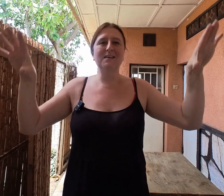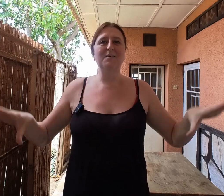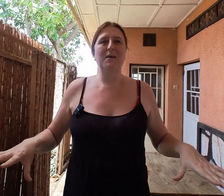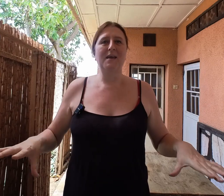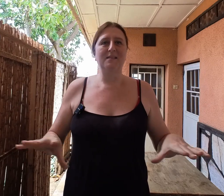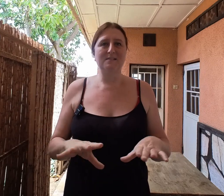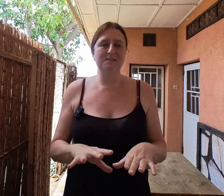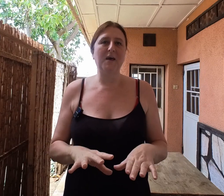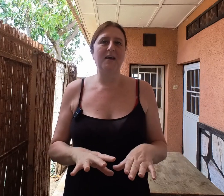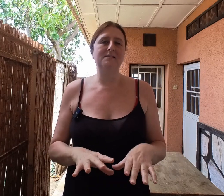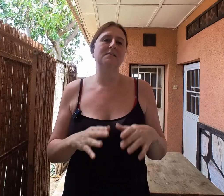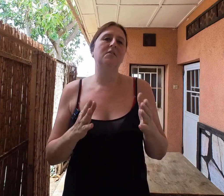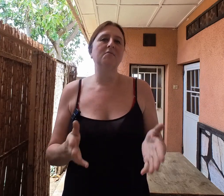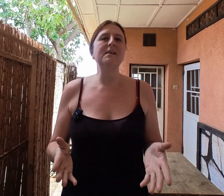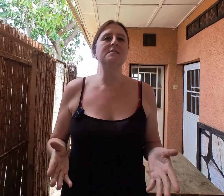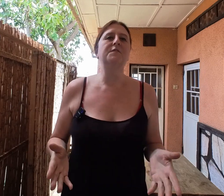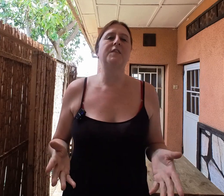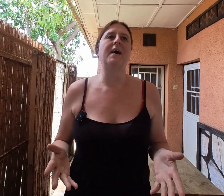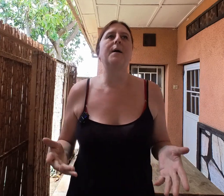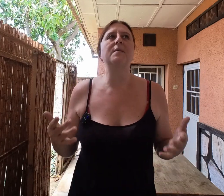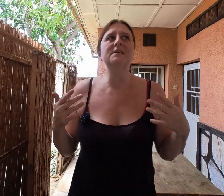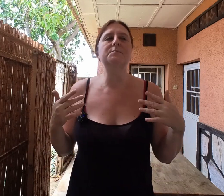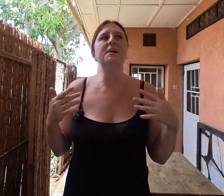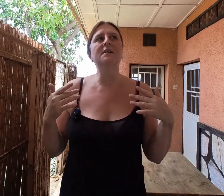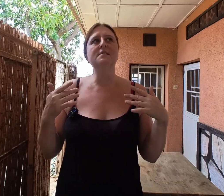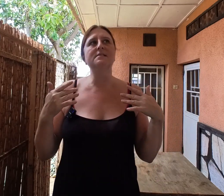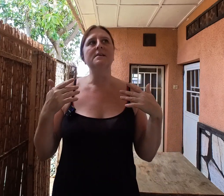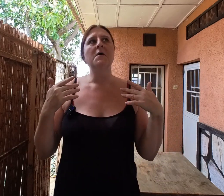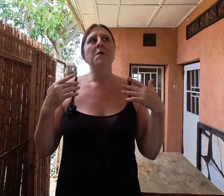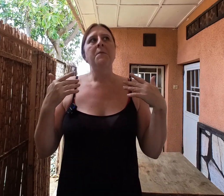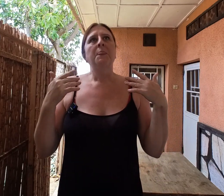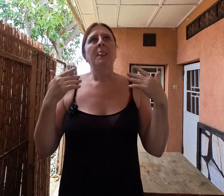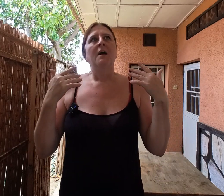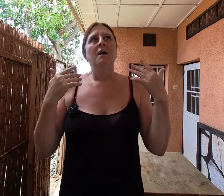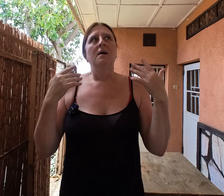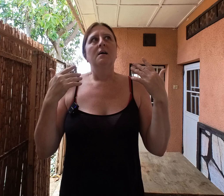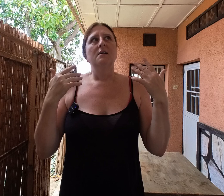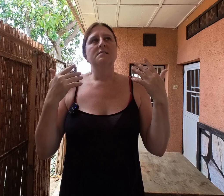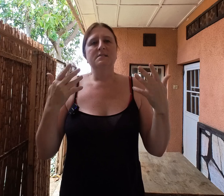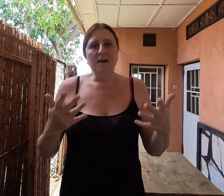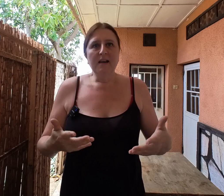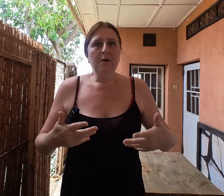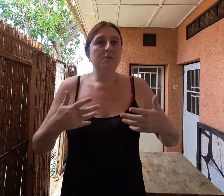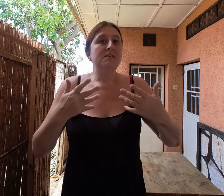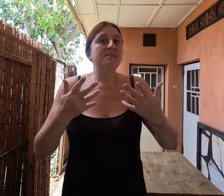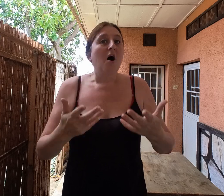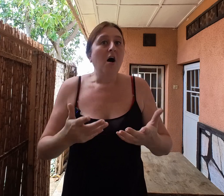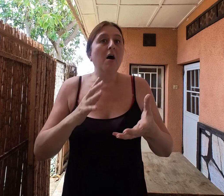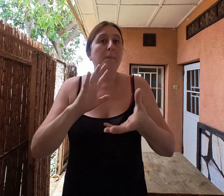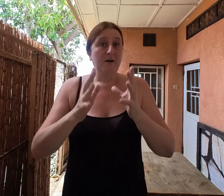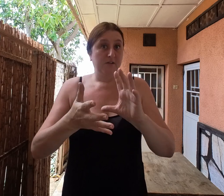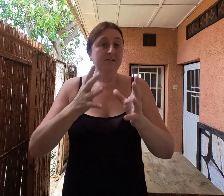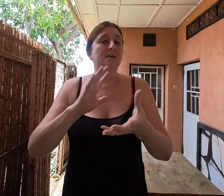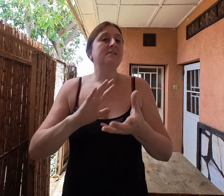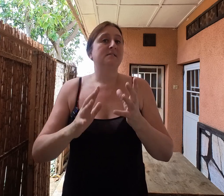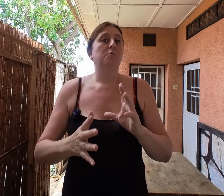are going to be in this space. And the reason for that is because sign languages are about the signs